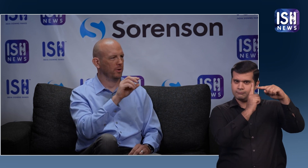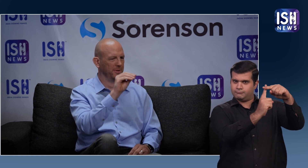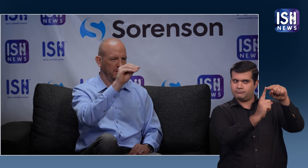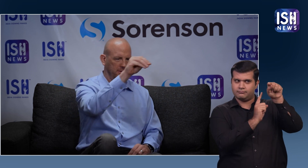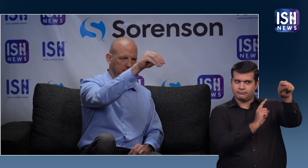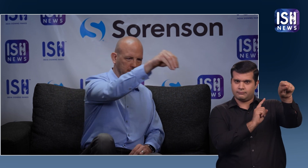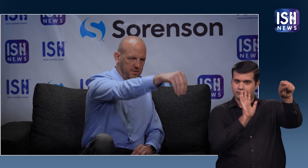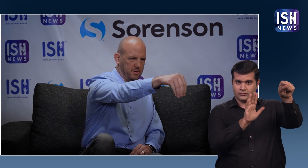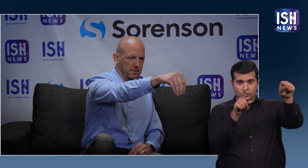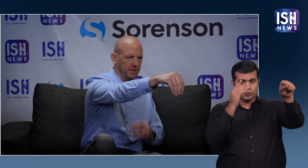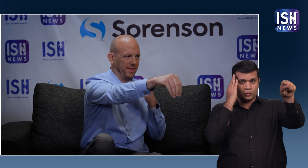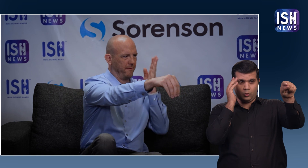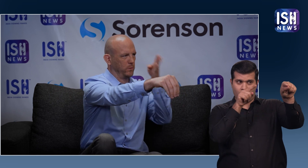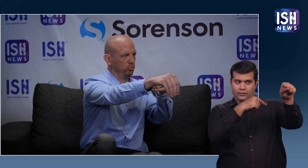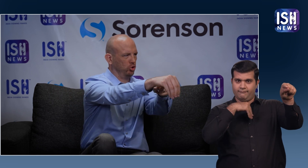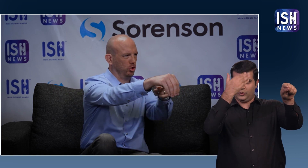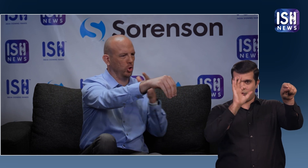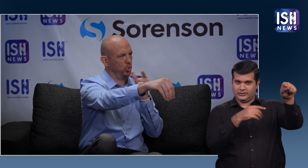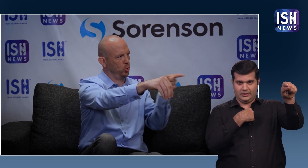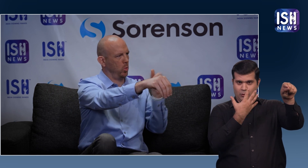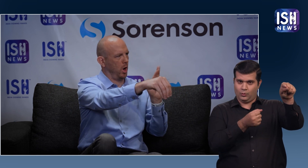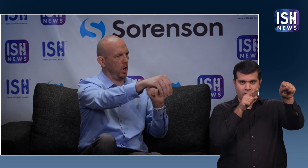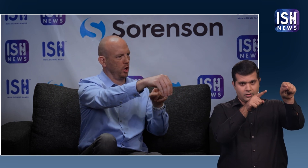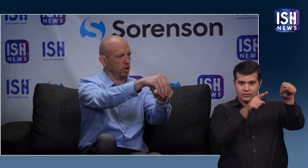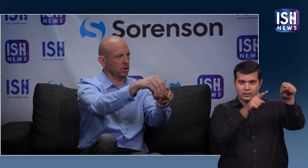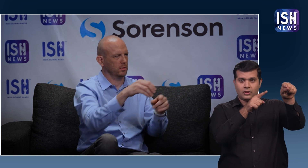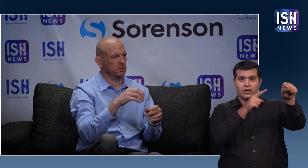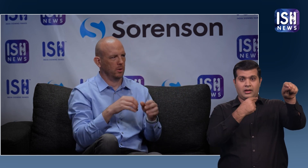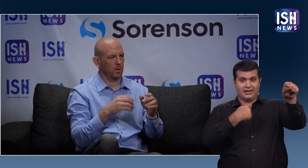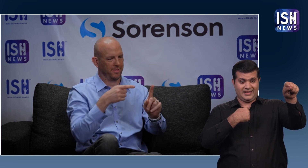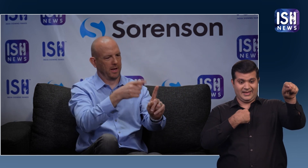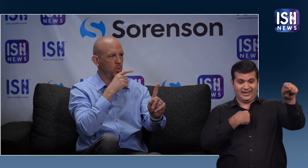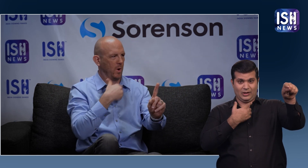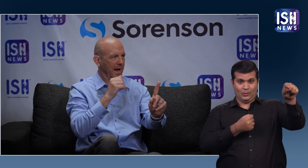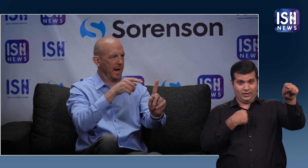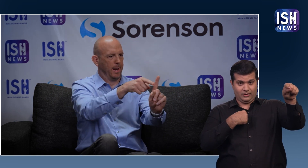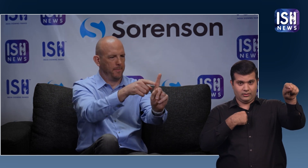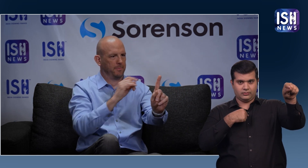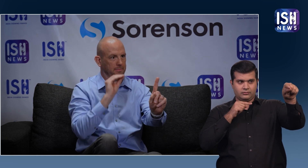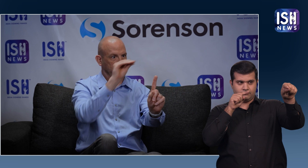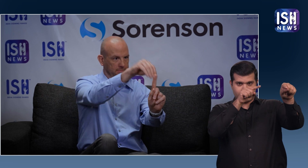Put that marker in your future of who you are. That's your aim.